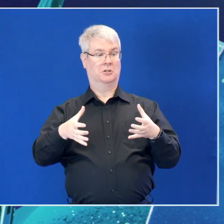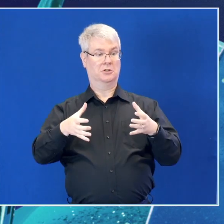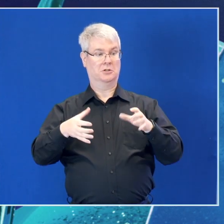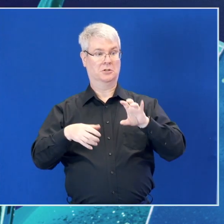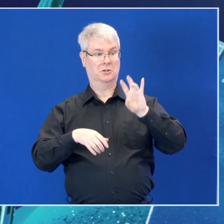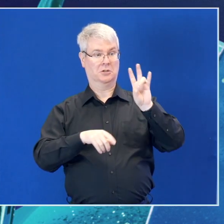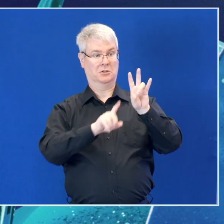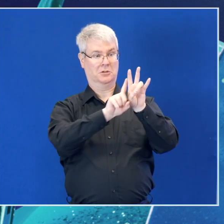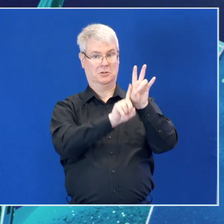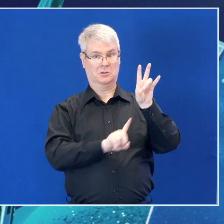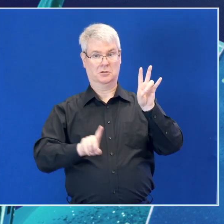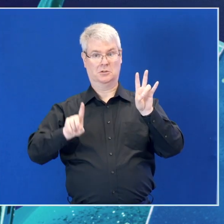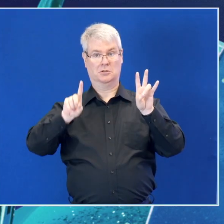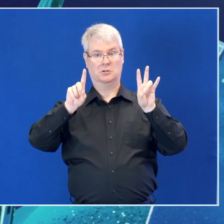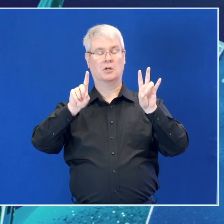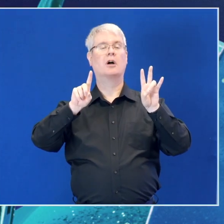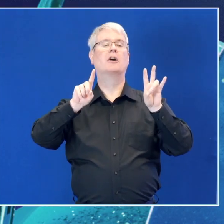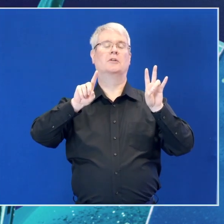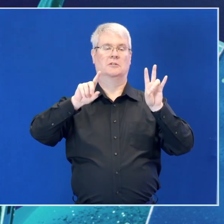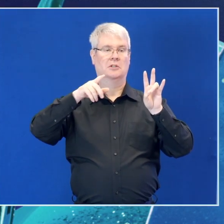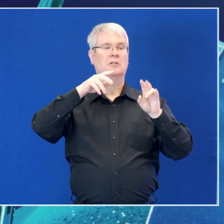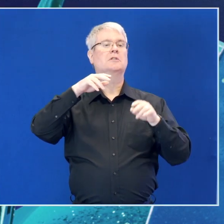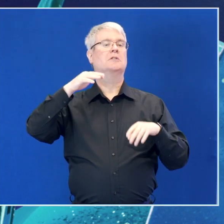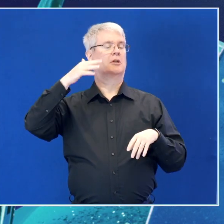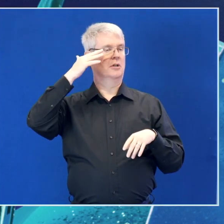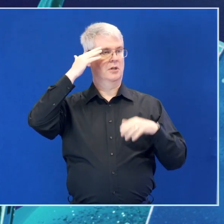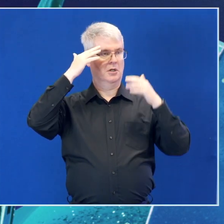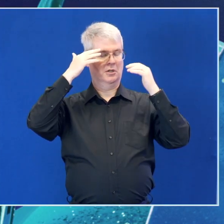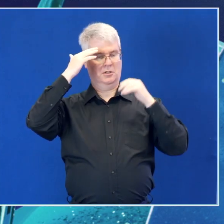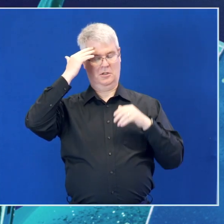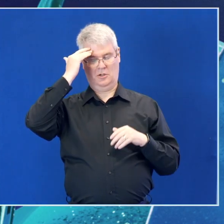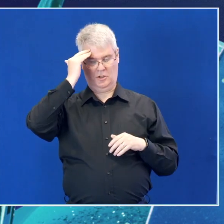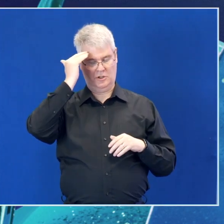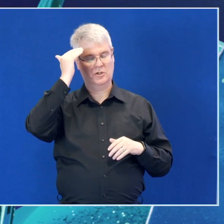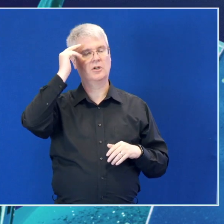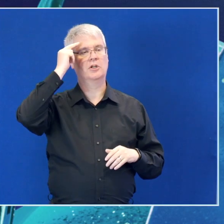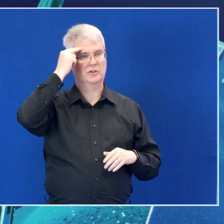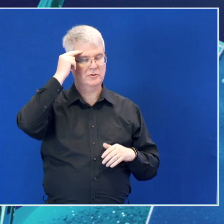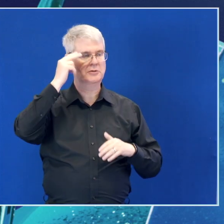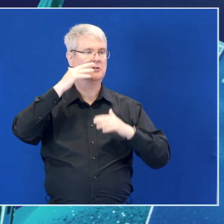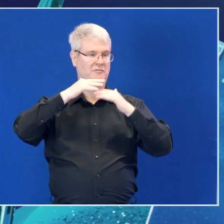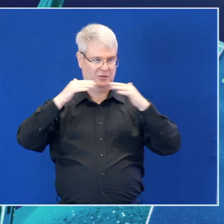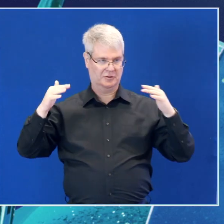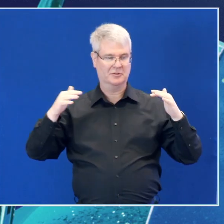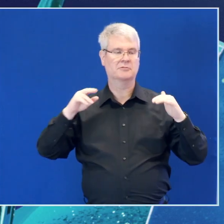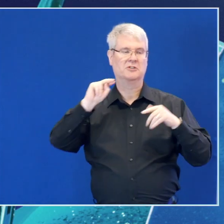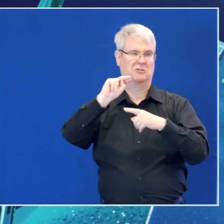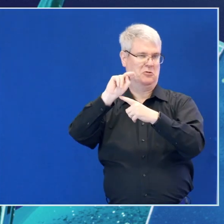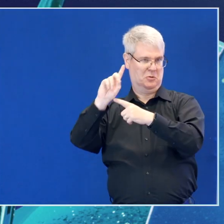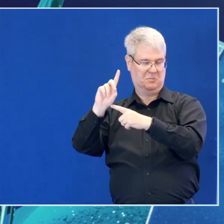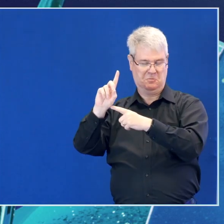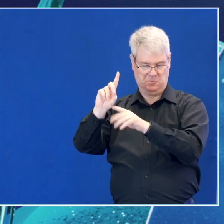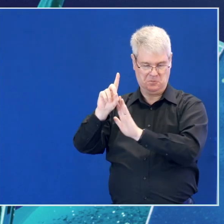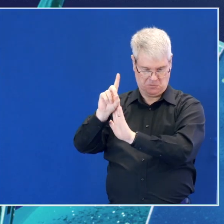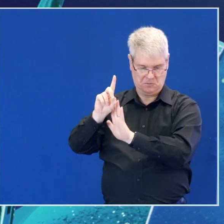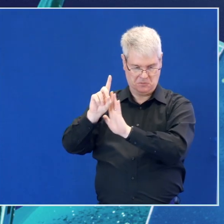or has ADHD, dyslexia, dysgraphia. But the data now is showing that Gen Z, which is those born